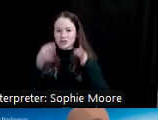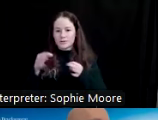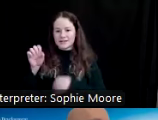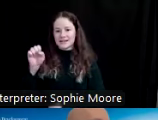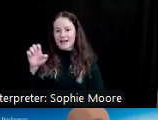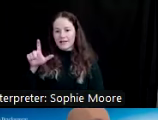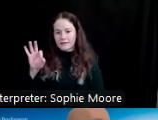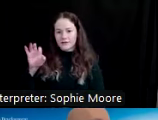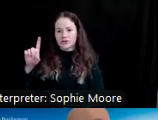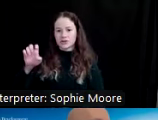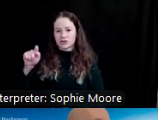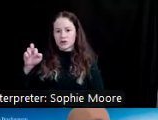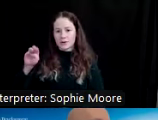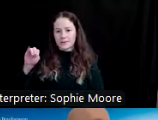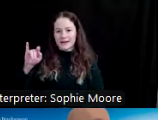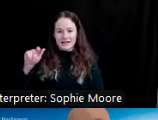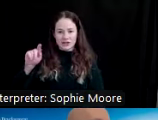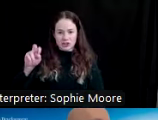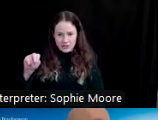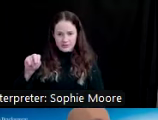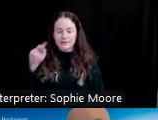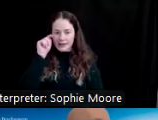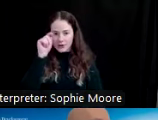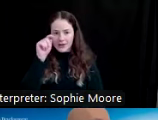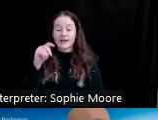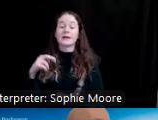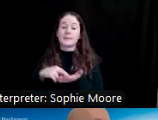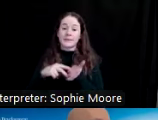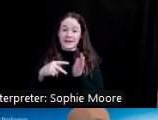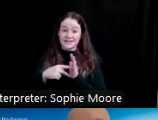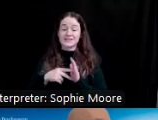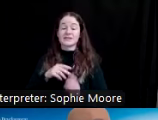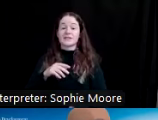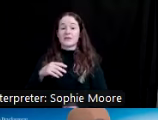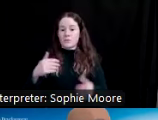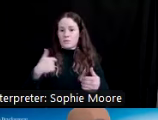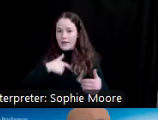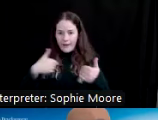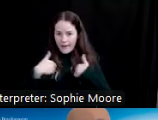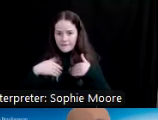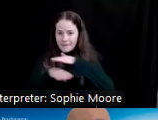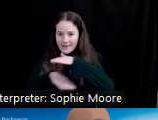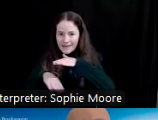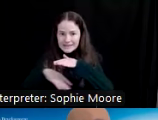states is that there are basic psychological needs and as you meet those needs your motivation increases to